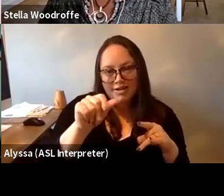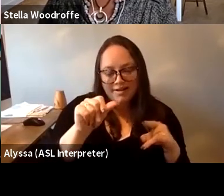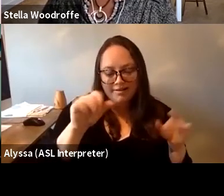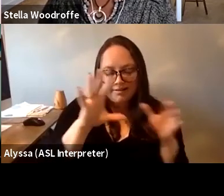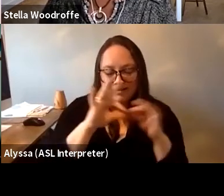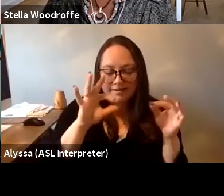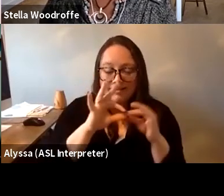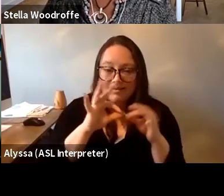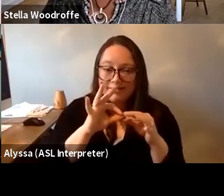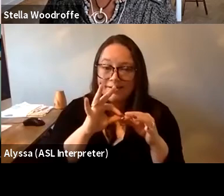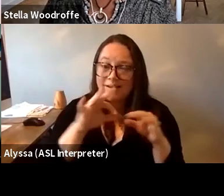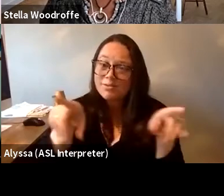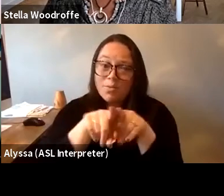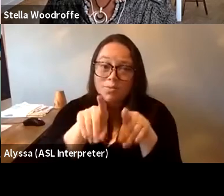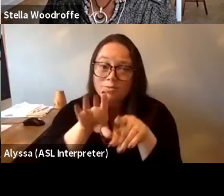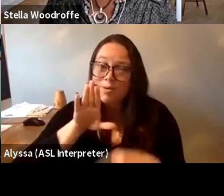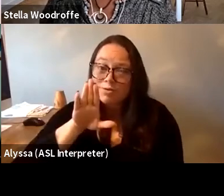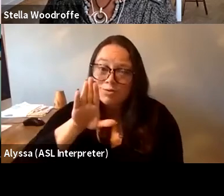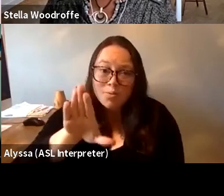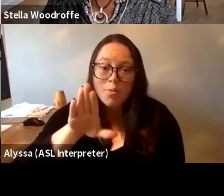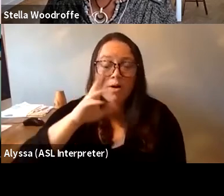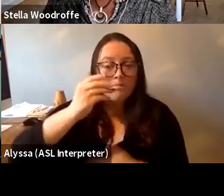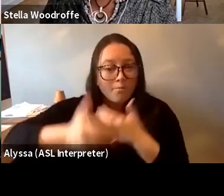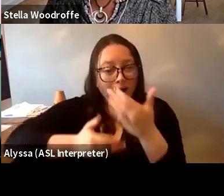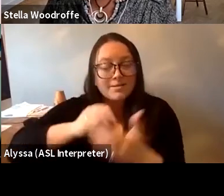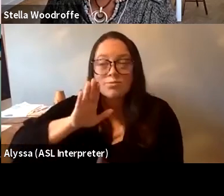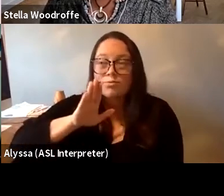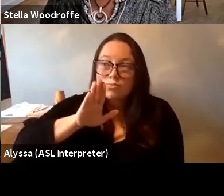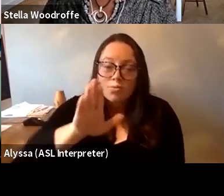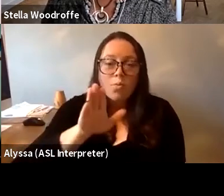your journey with you Your child, and you have to trust